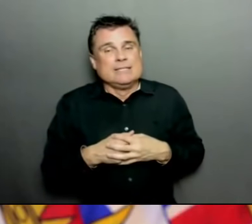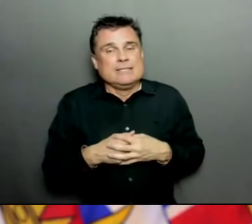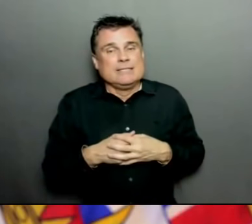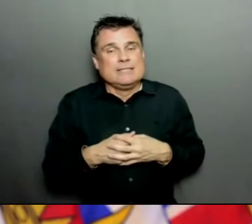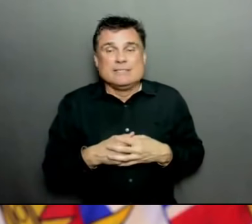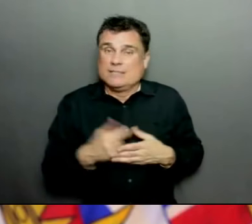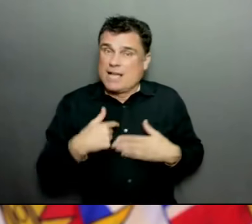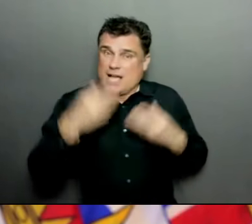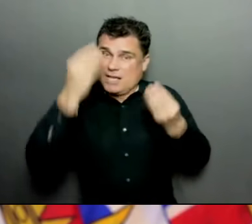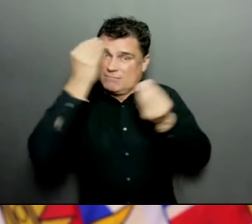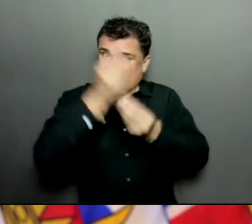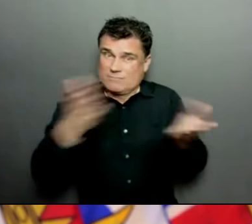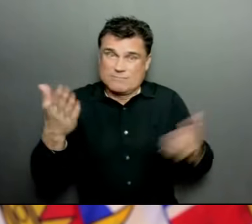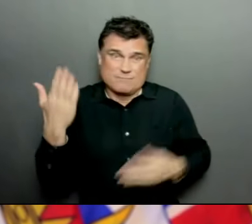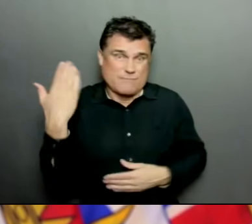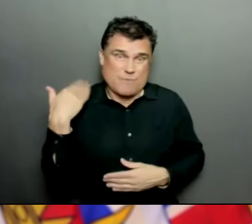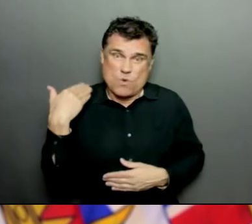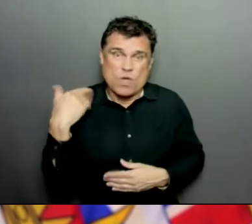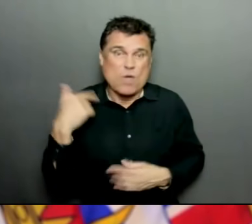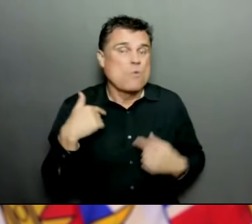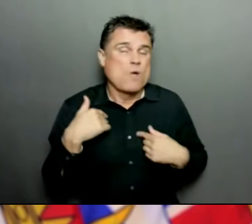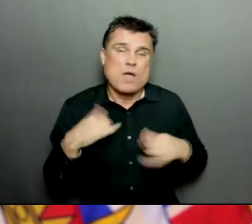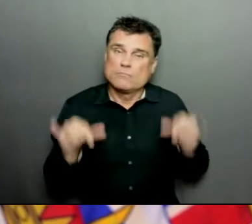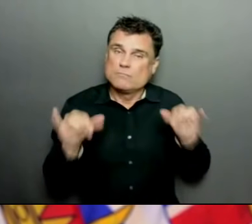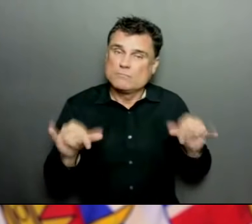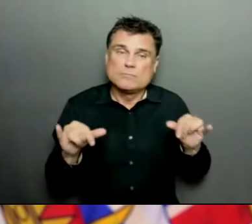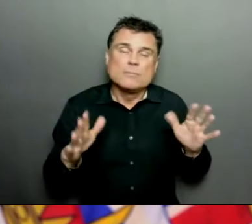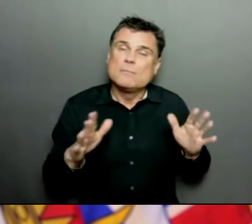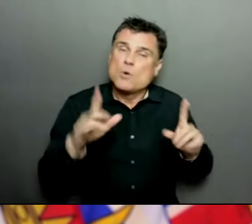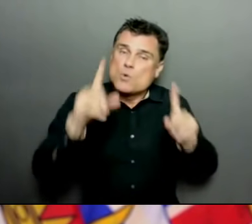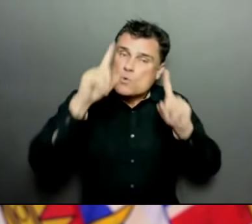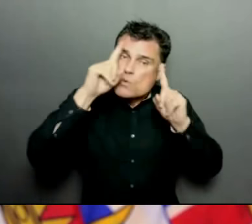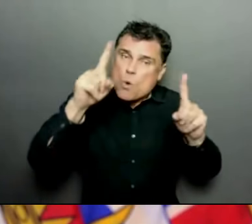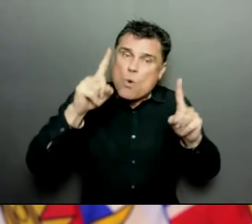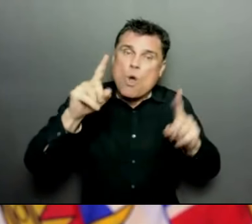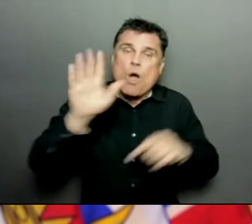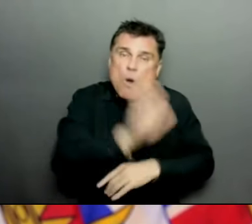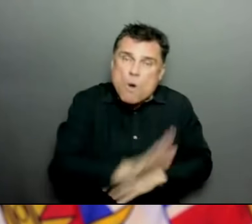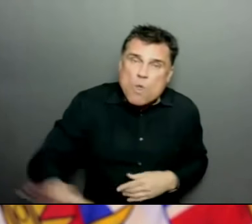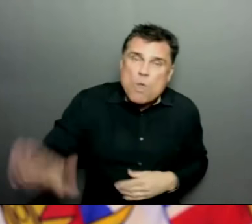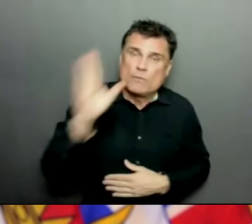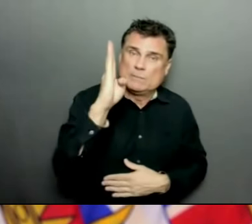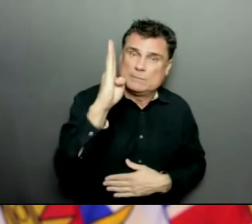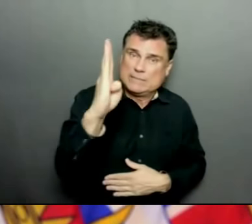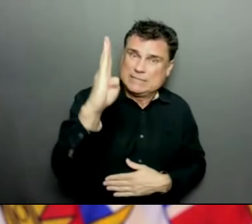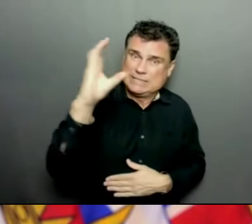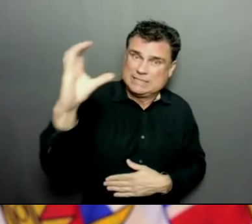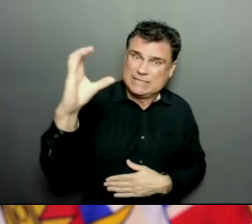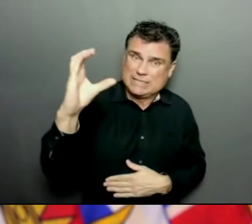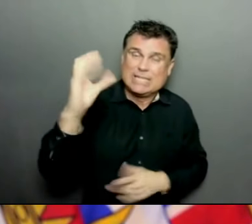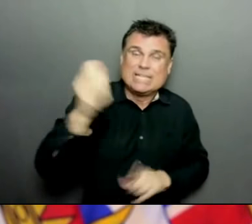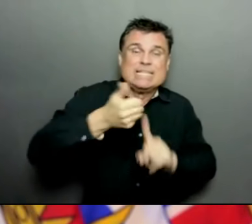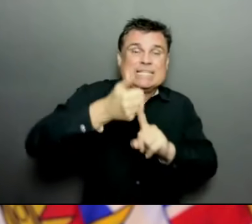consistent around the province. What we were hearing is people work not being allowed to be